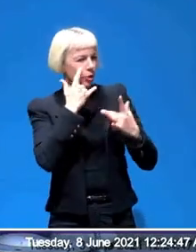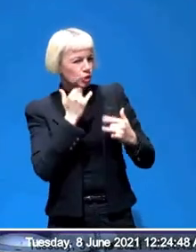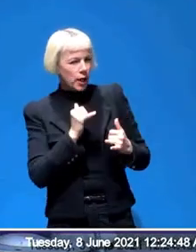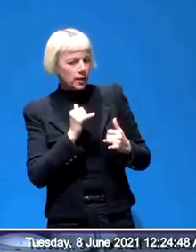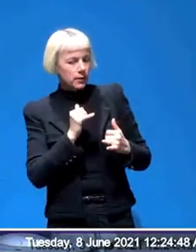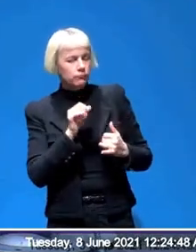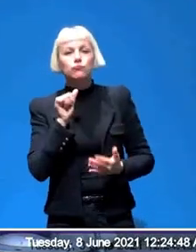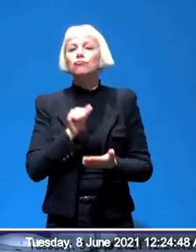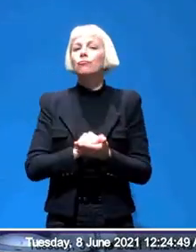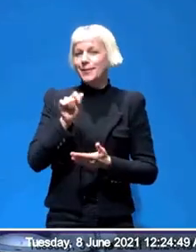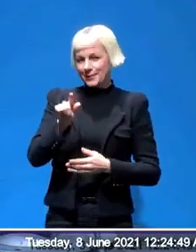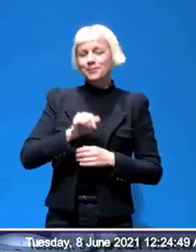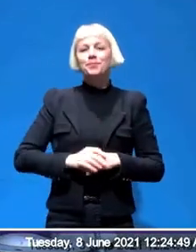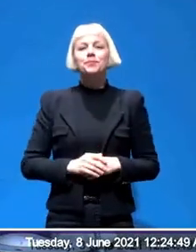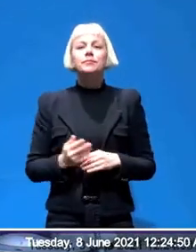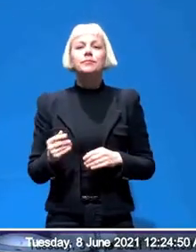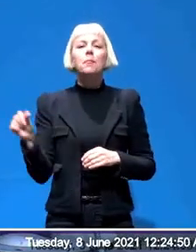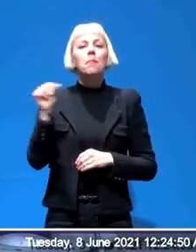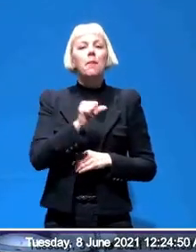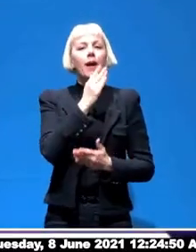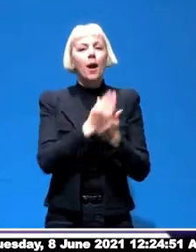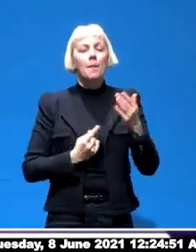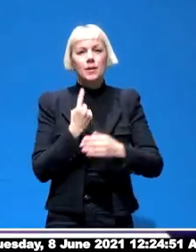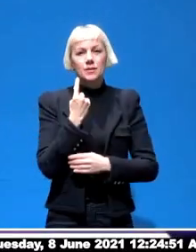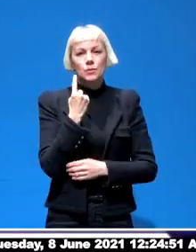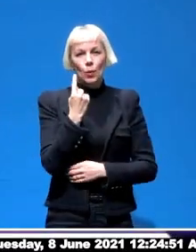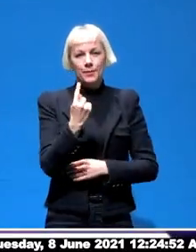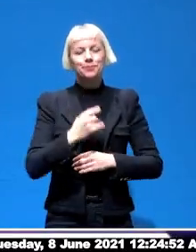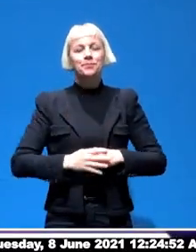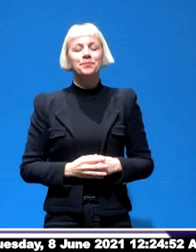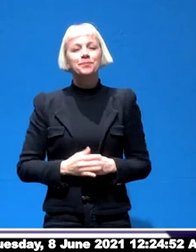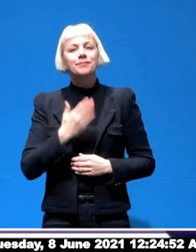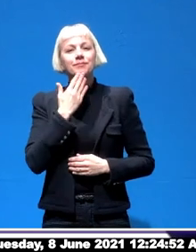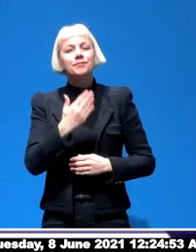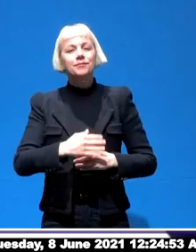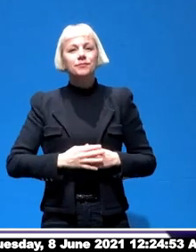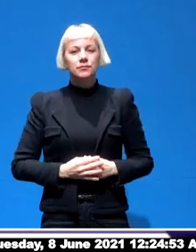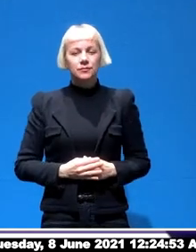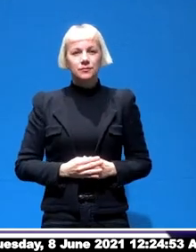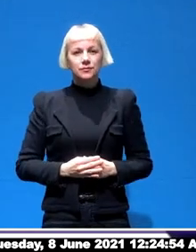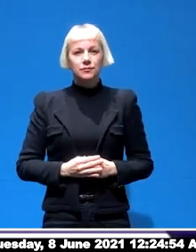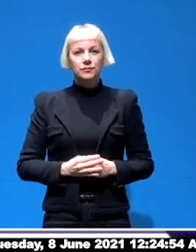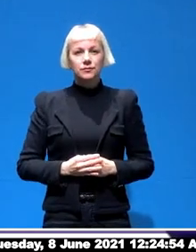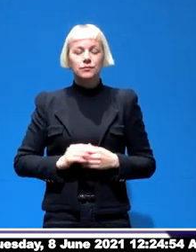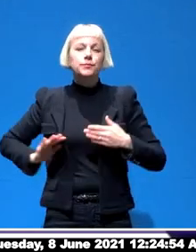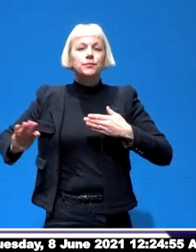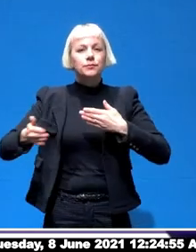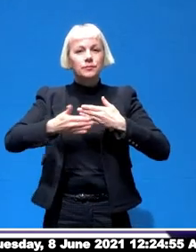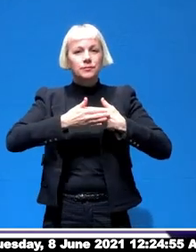Yes, that's fine, thank you, 1.30. We will resume at 1.30, thank you. The Royal Commission is adjourned.